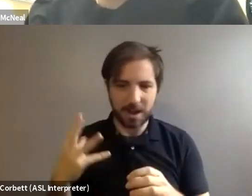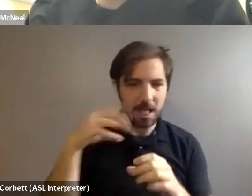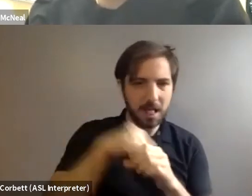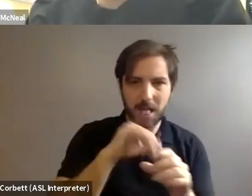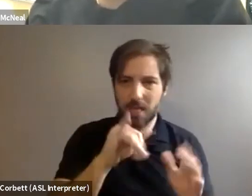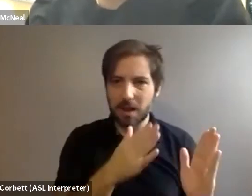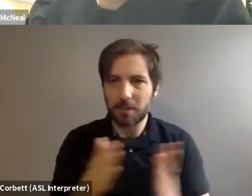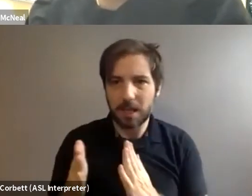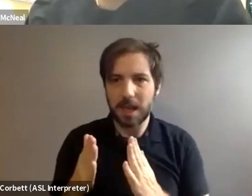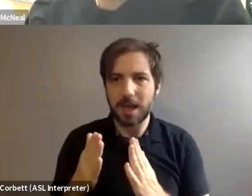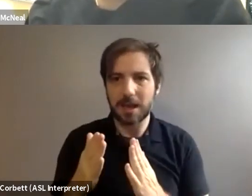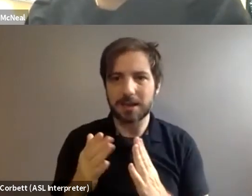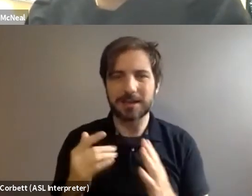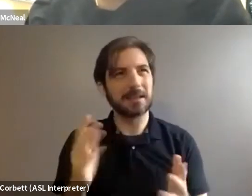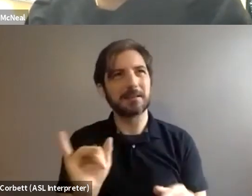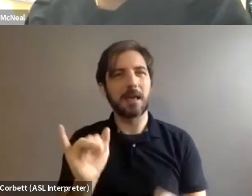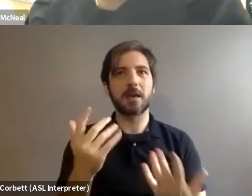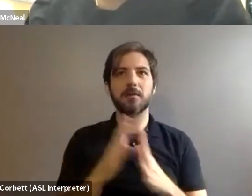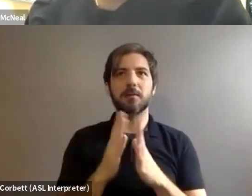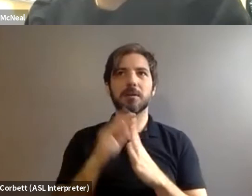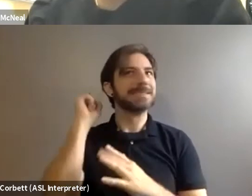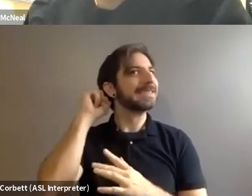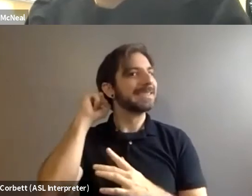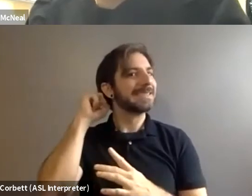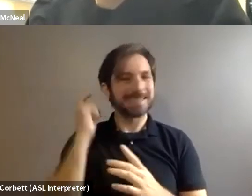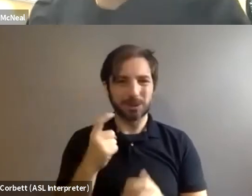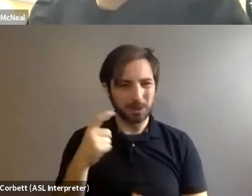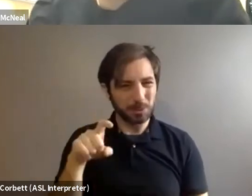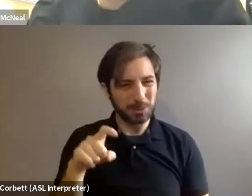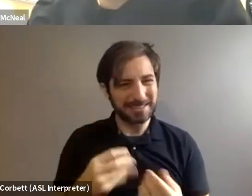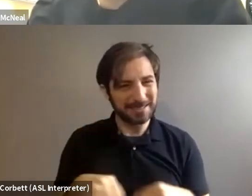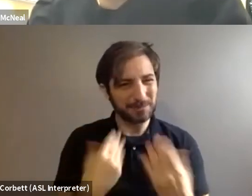just a matter of hey i think we need to do this we usually provide this service during